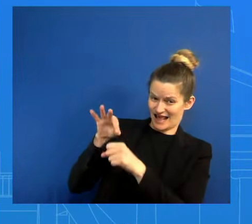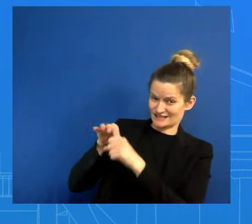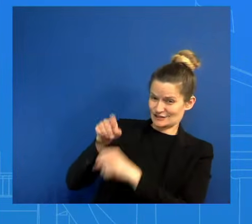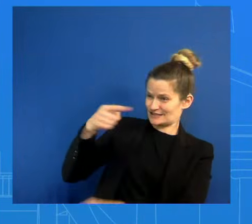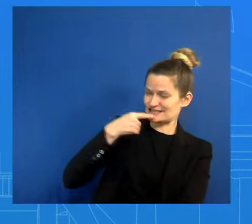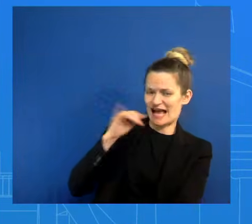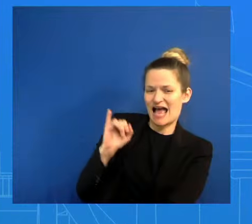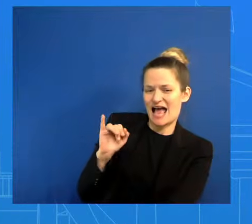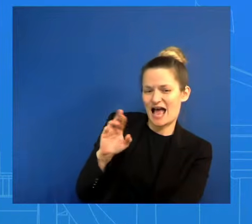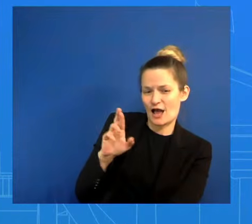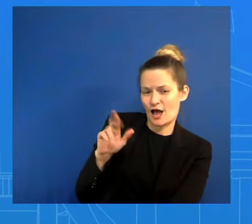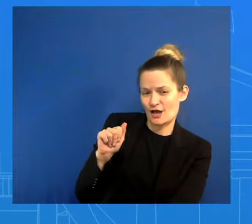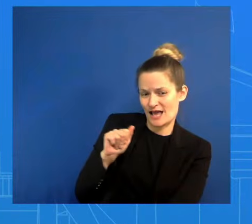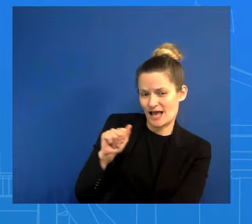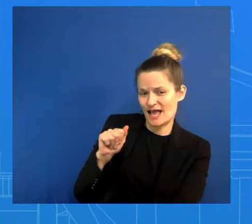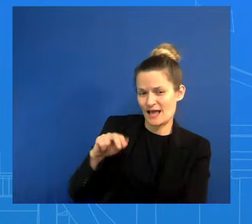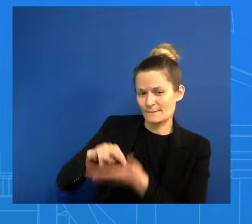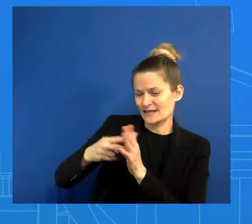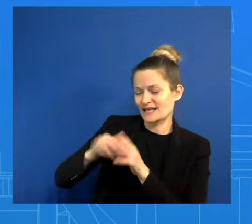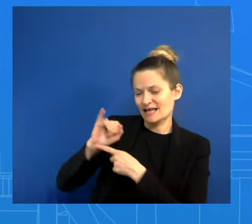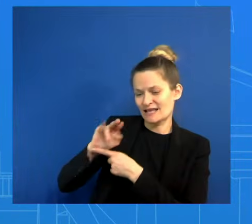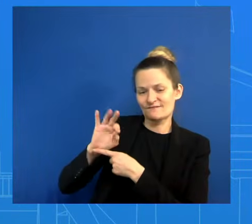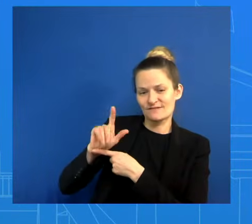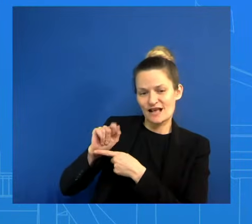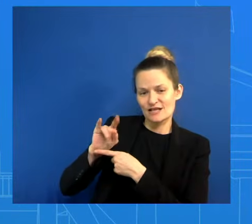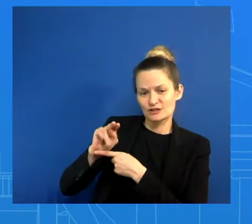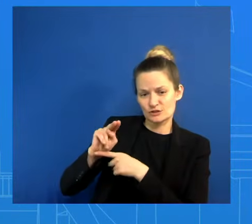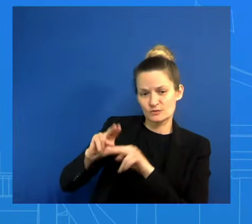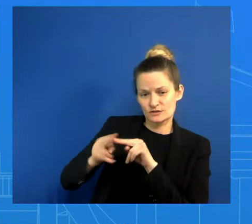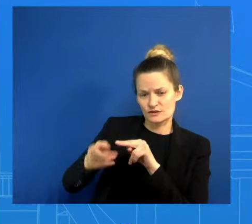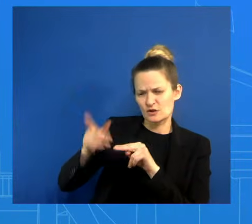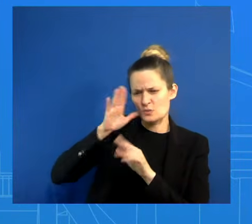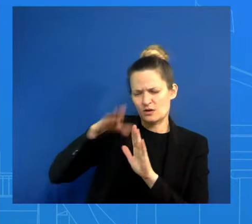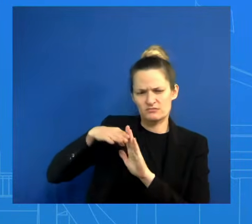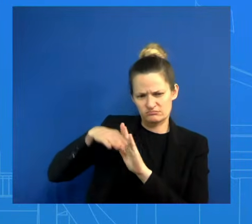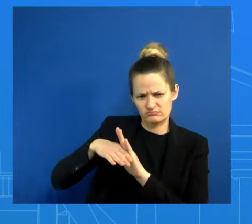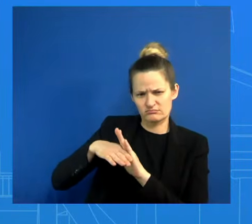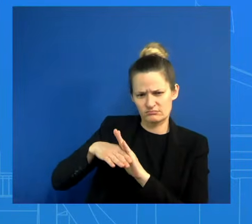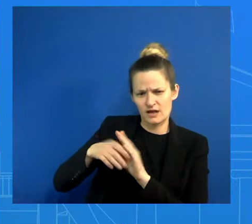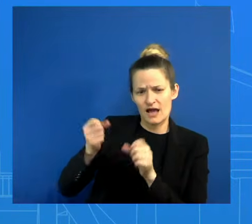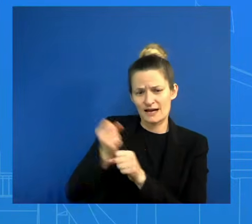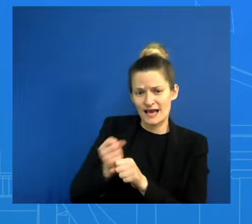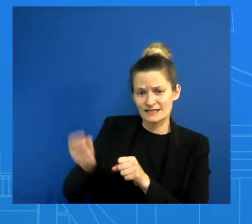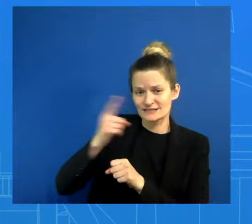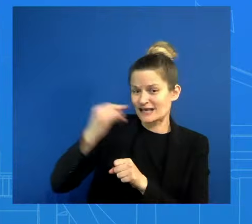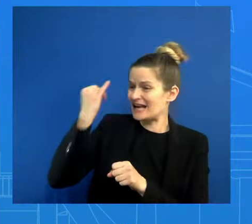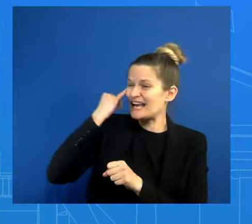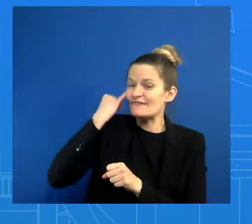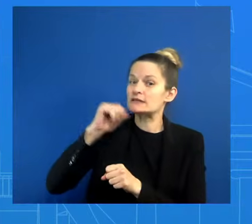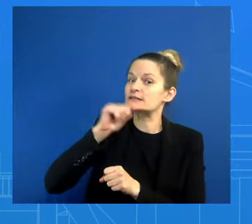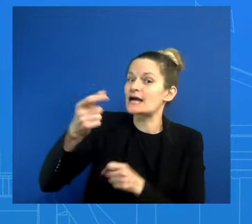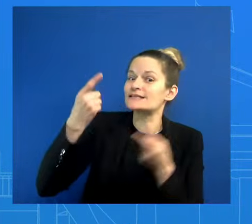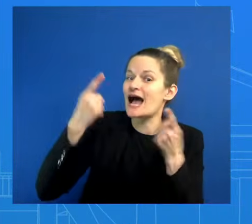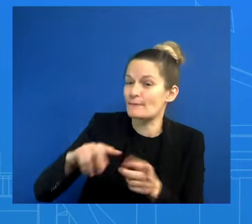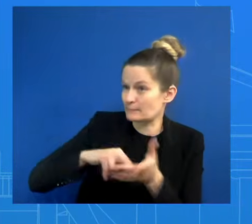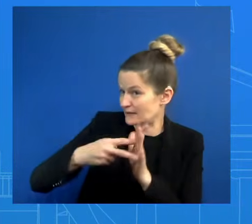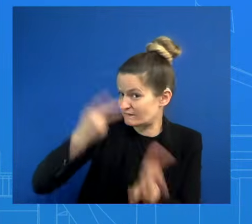So if it doesn't do that significantly, is that seen as, then, a failure? Ms. Jean-Pierre: Well, that -- first of all, you're -- that's a bunch of hypotheticals that you're asking me.